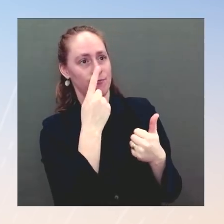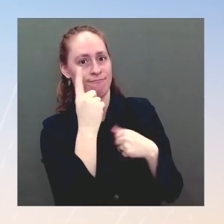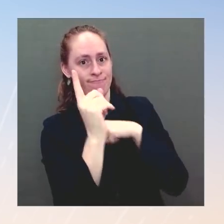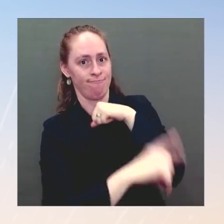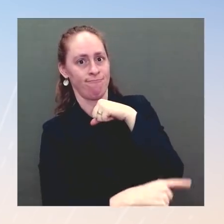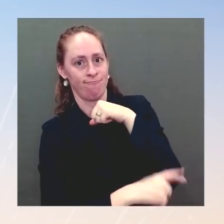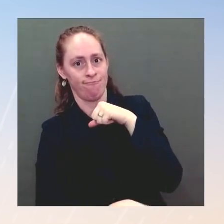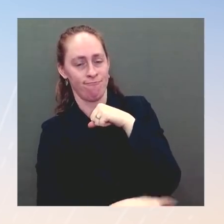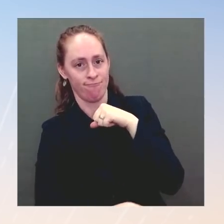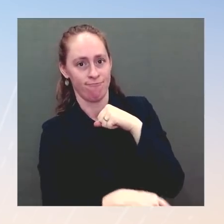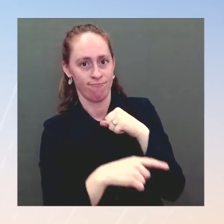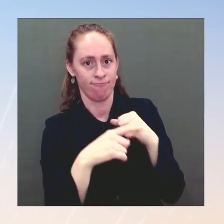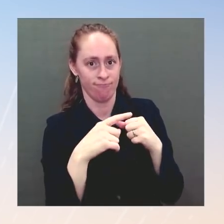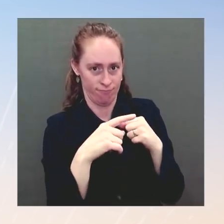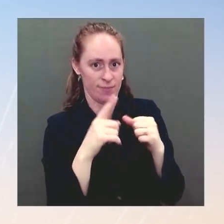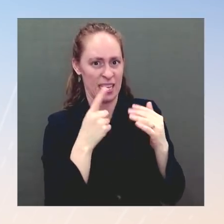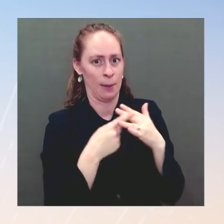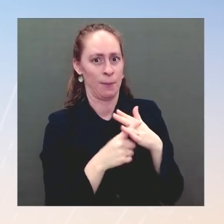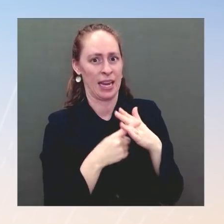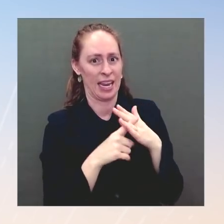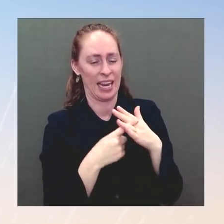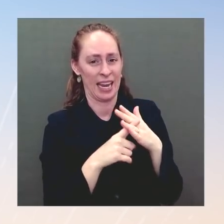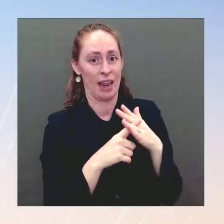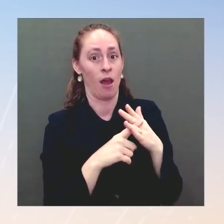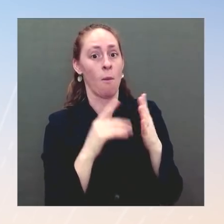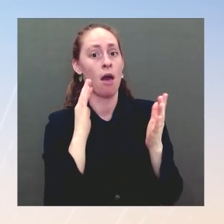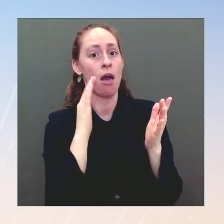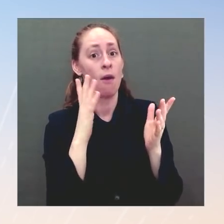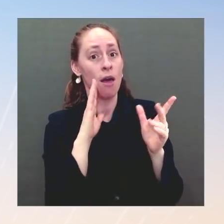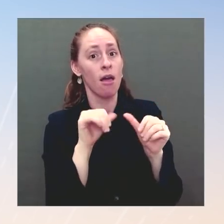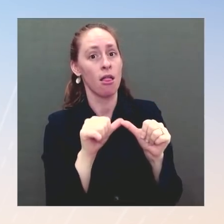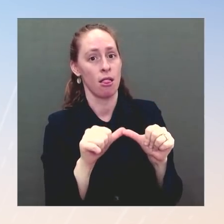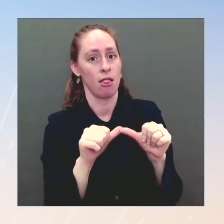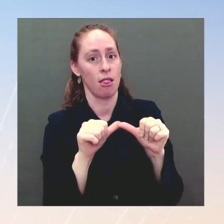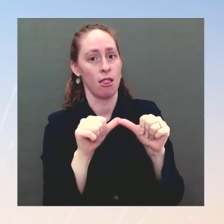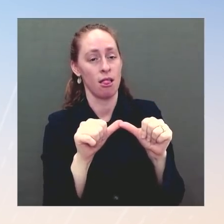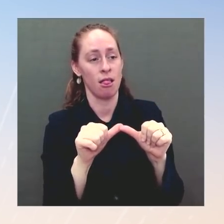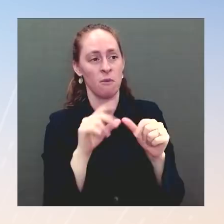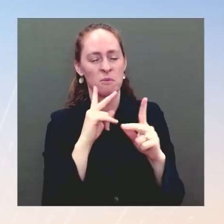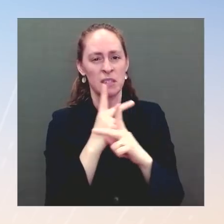So, as he's looking at the impact on his own economy, on his rich and wealthy oligarch friends,